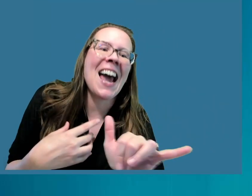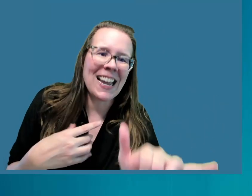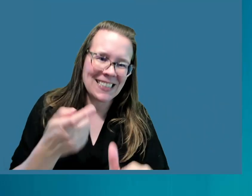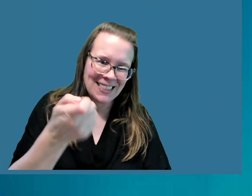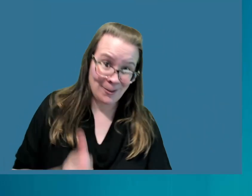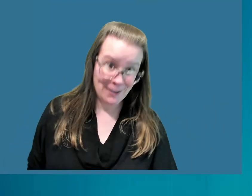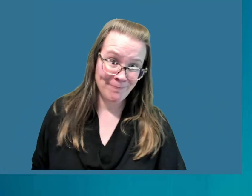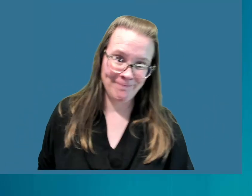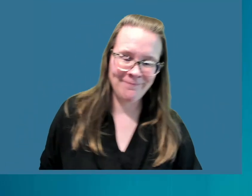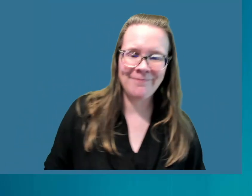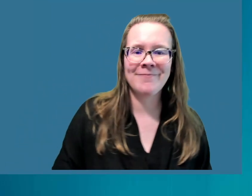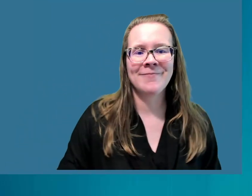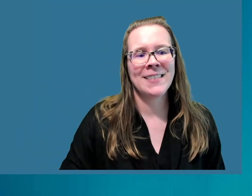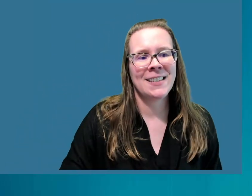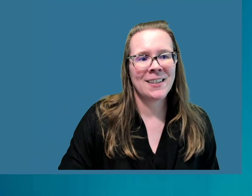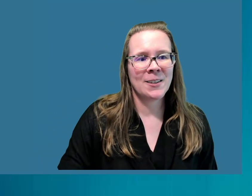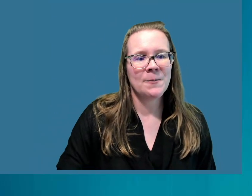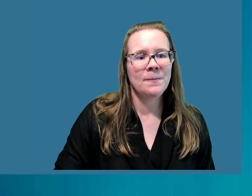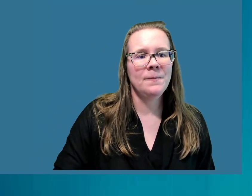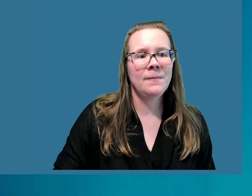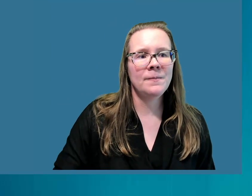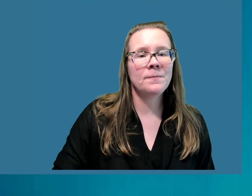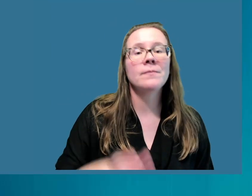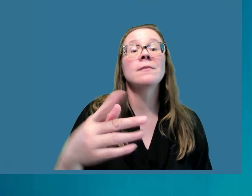So once you've got all of the cookies decorated, everything is set. You've